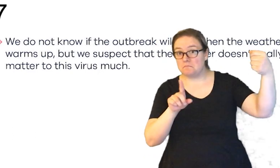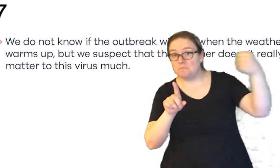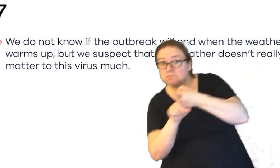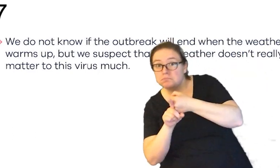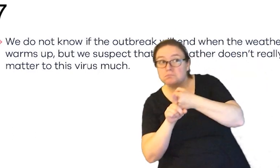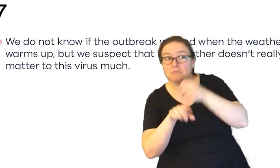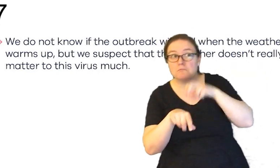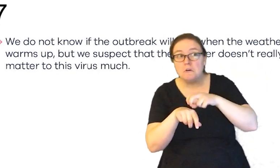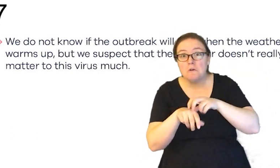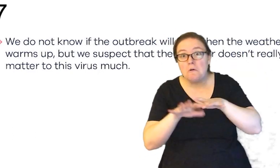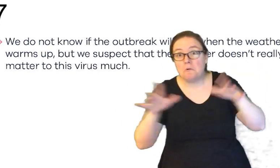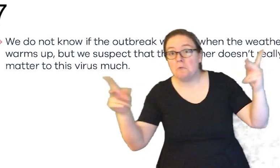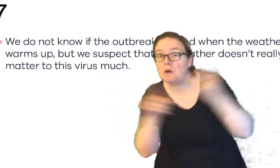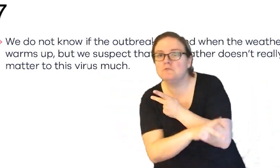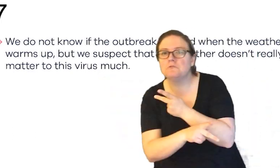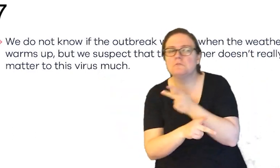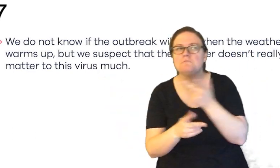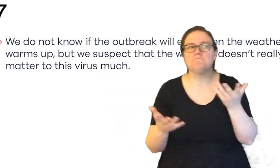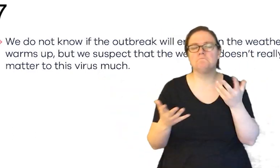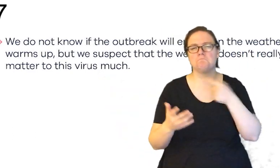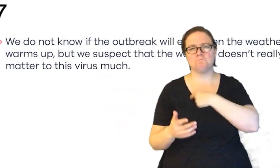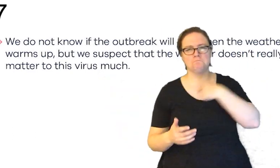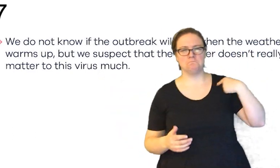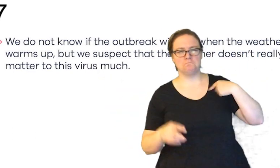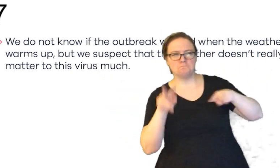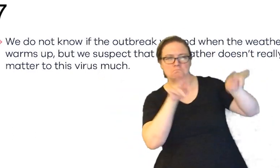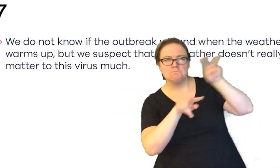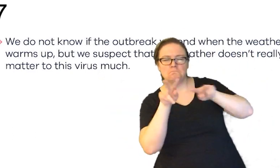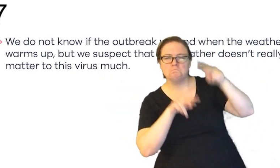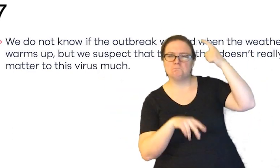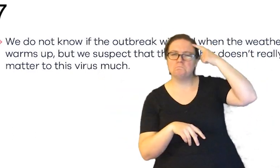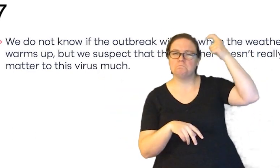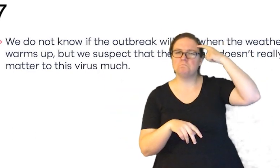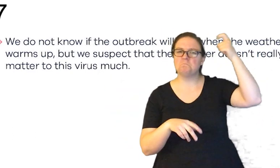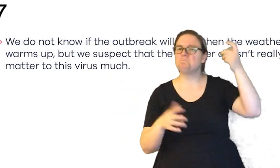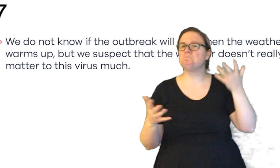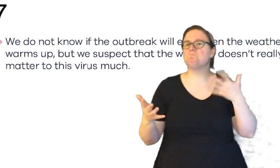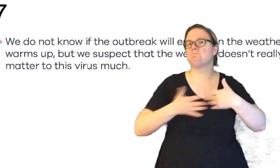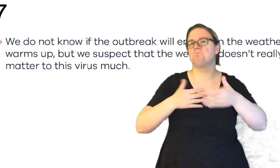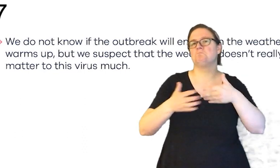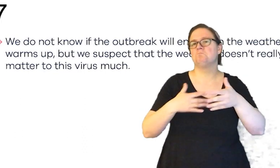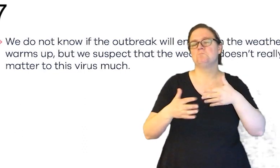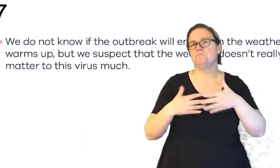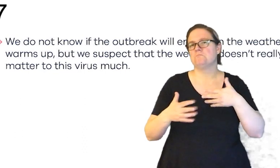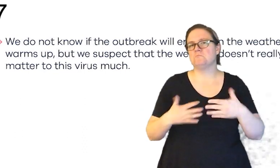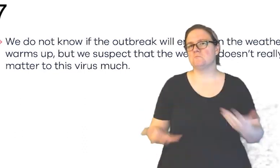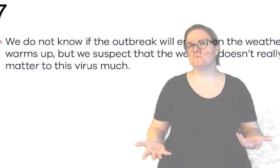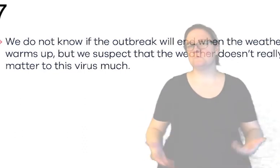but we suspect that the weather doesn't really matter to this virus much.